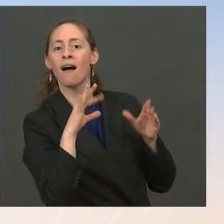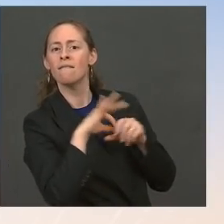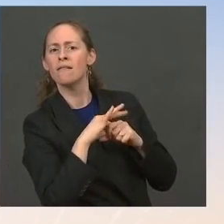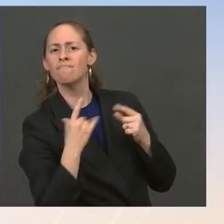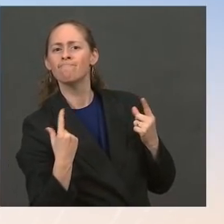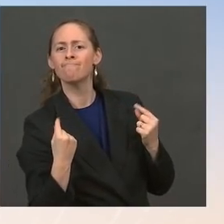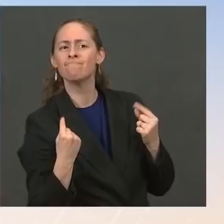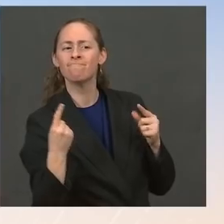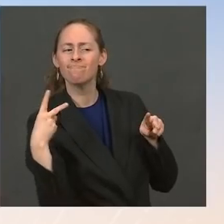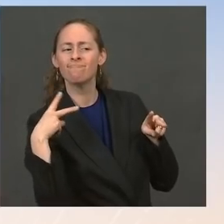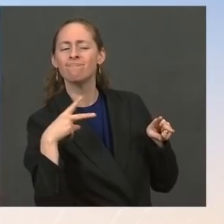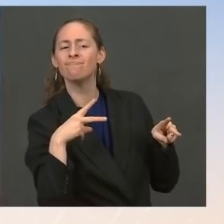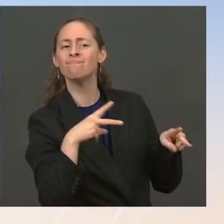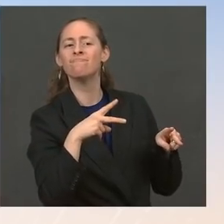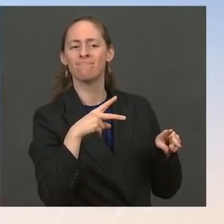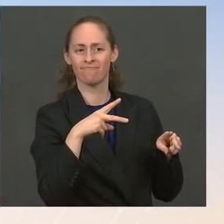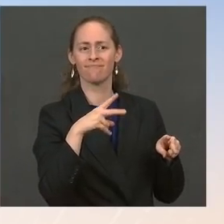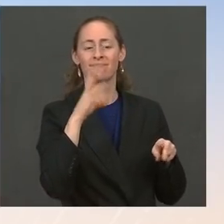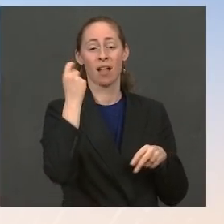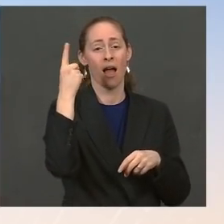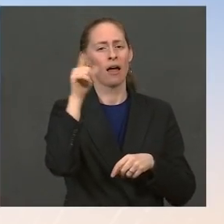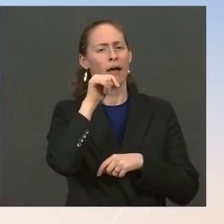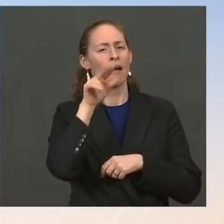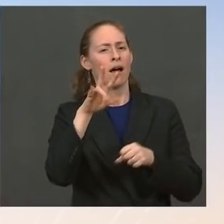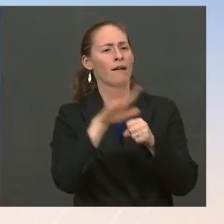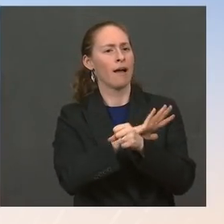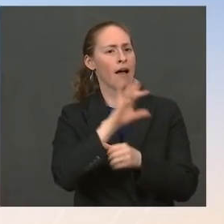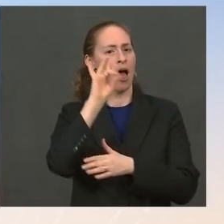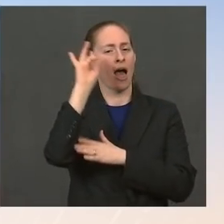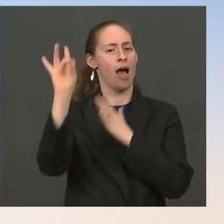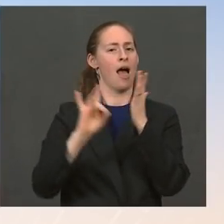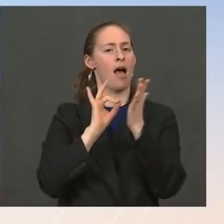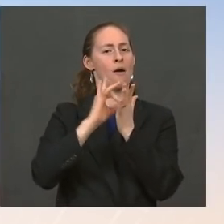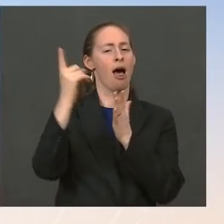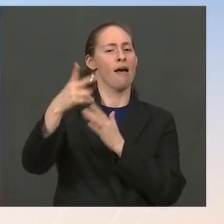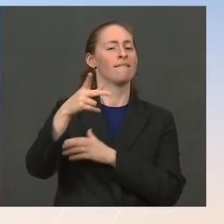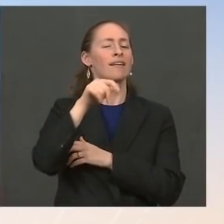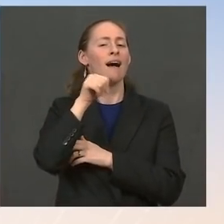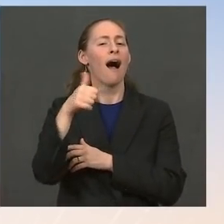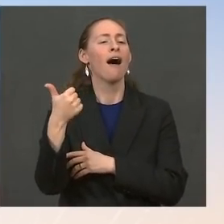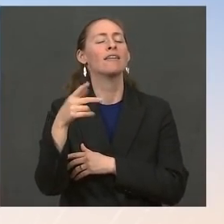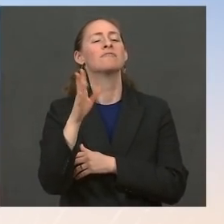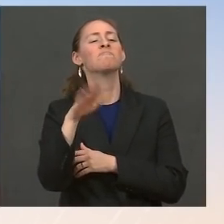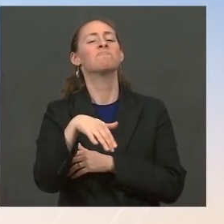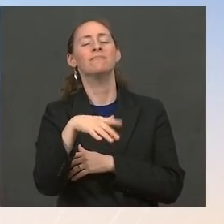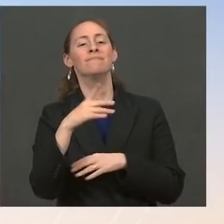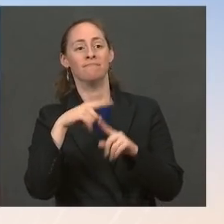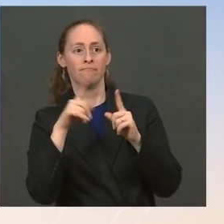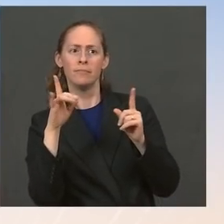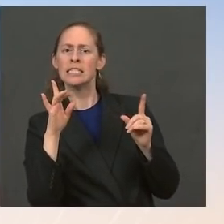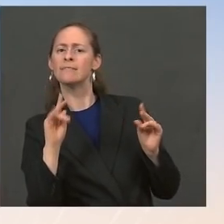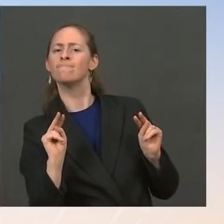of the eight-and-a-half-hour missives, but he was watching closely last night as well. The Press: Is there any discussion